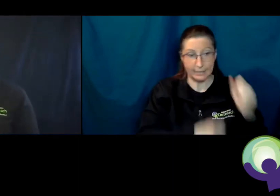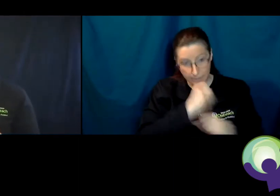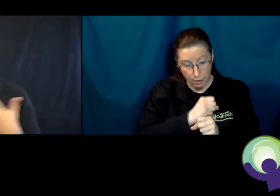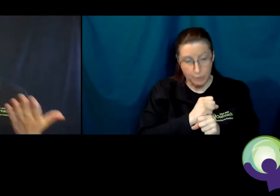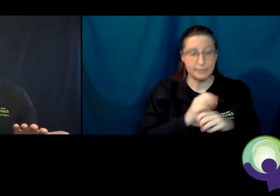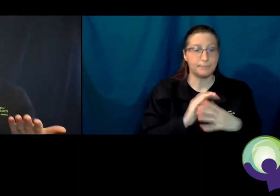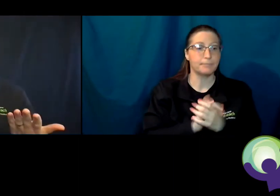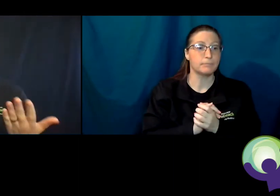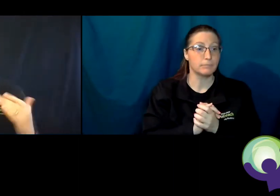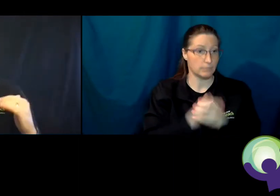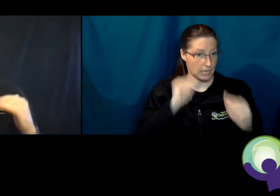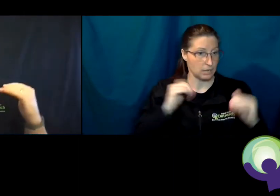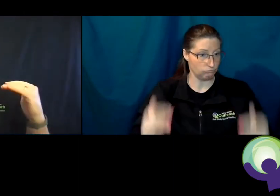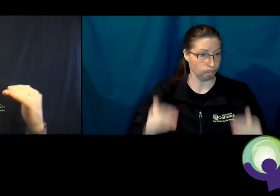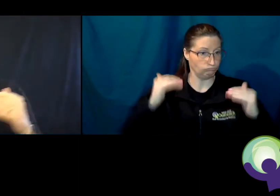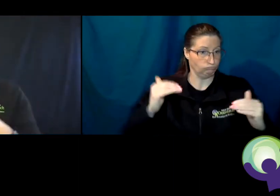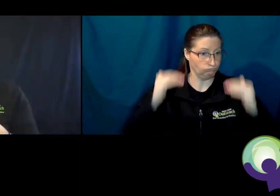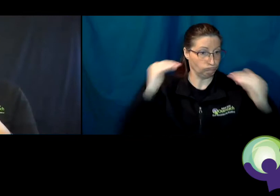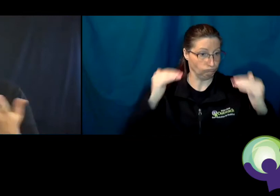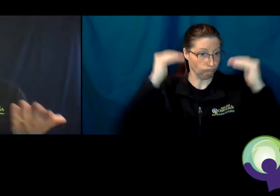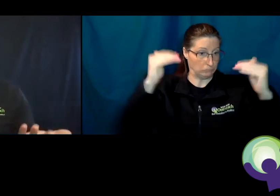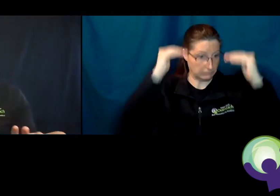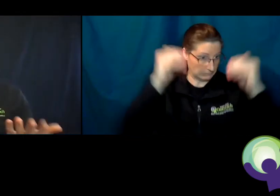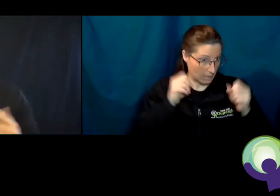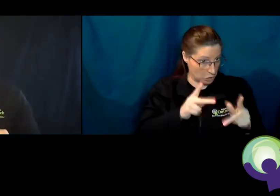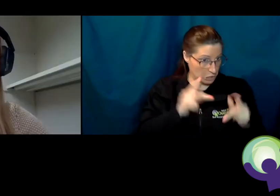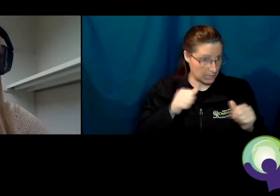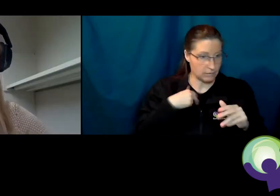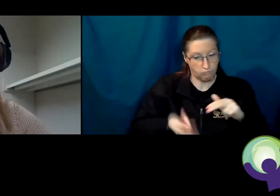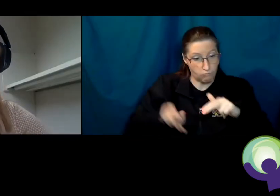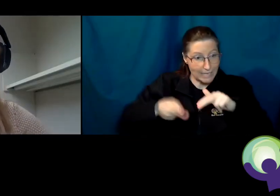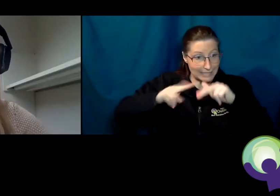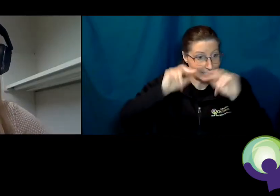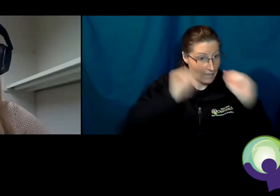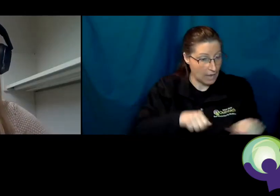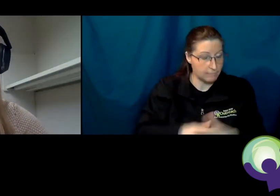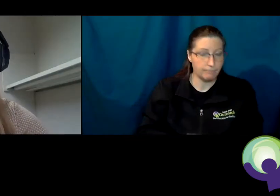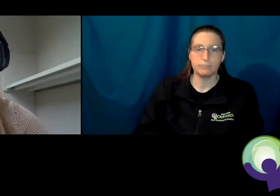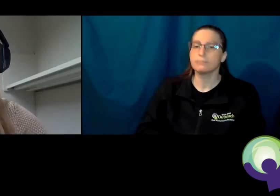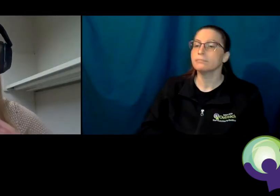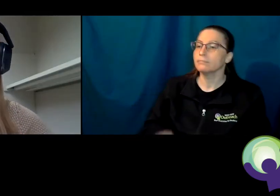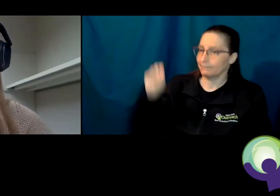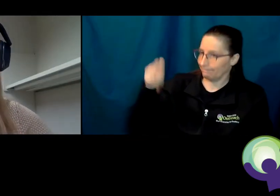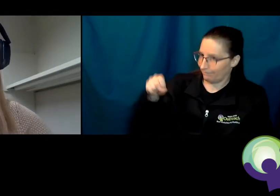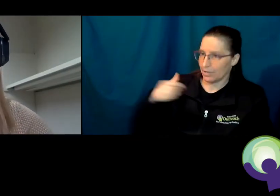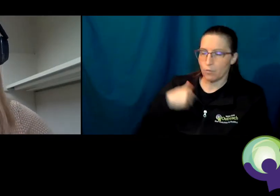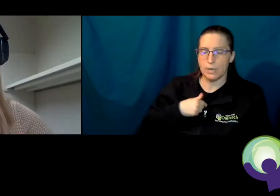opportunity for them to advance or earn raises? Jordenne: Yes, absolutely. We love to promote from within.